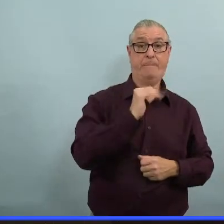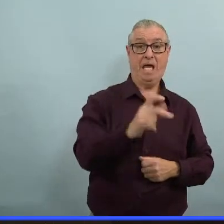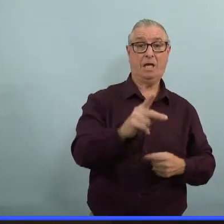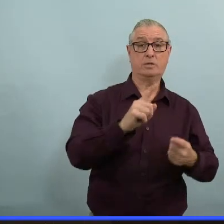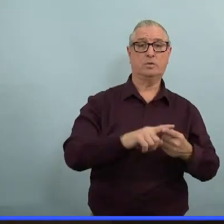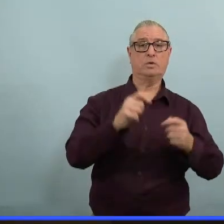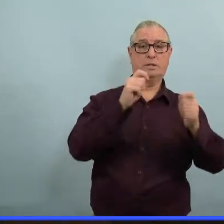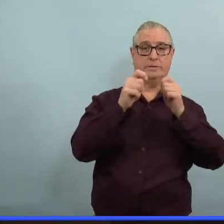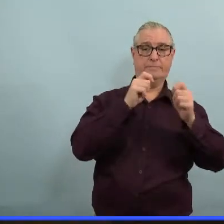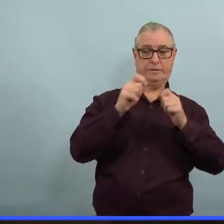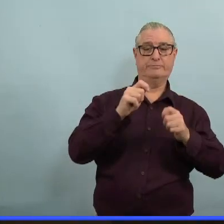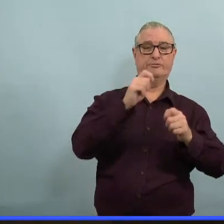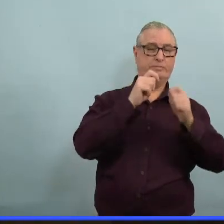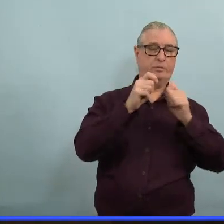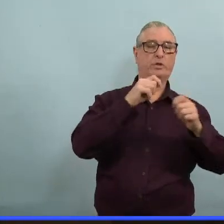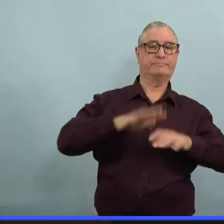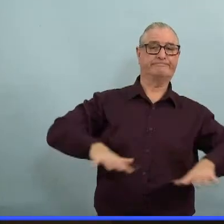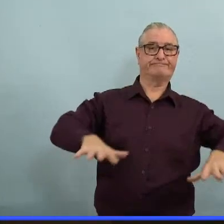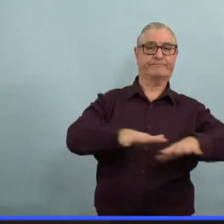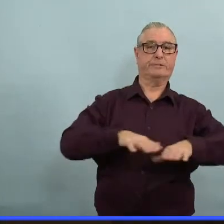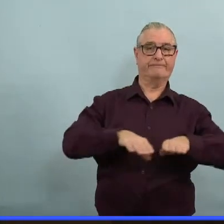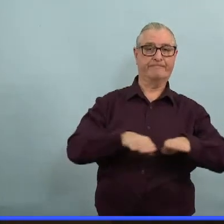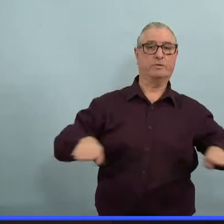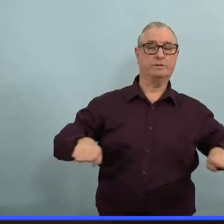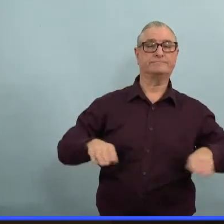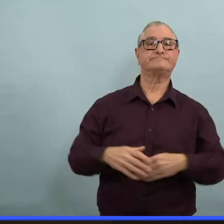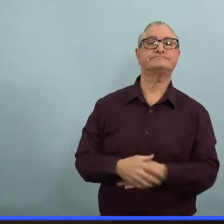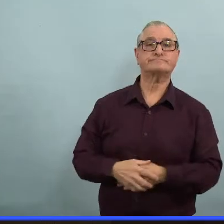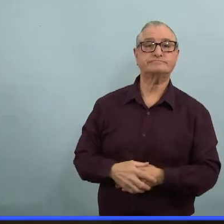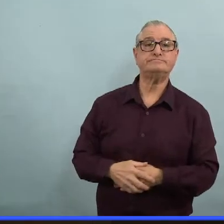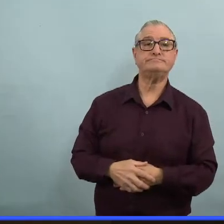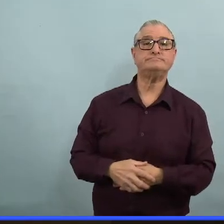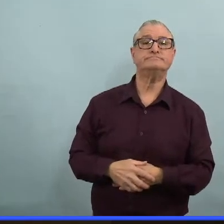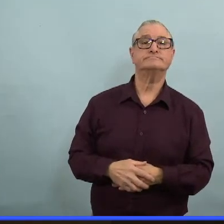room thank you following up on guadalupe's question about the truckers and the quad boy